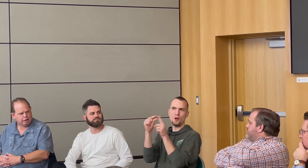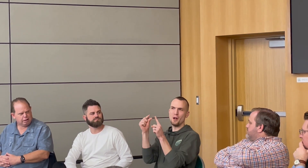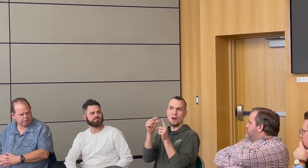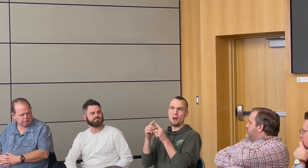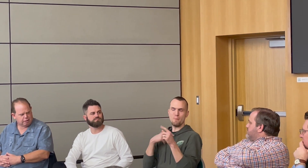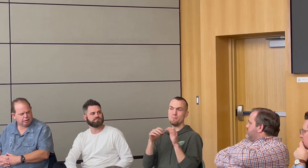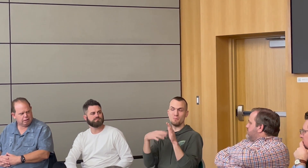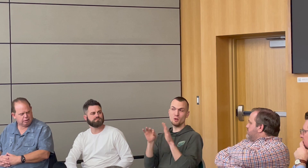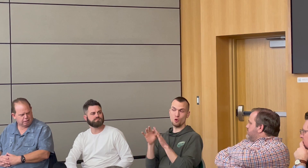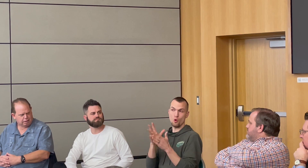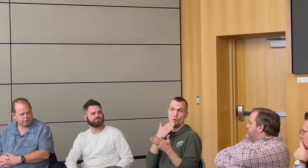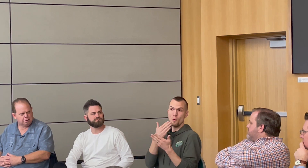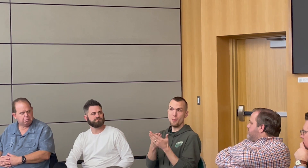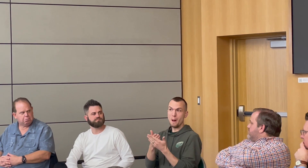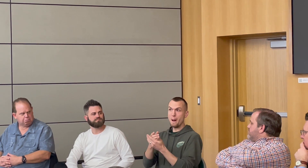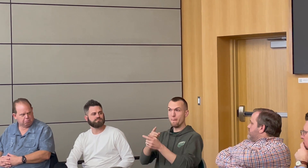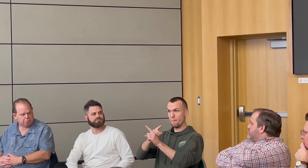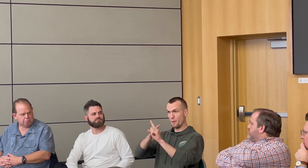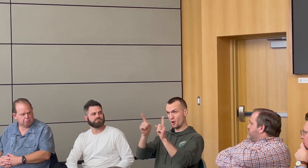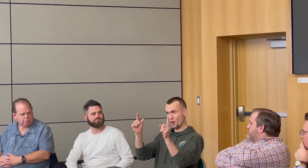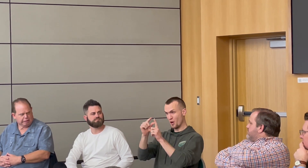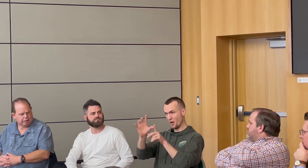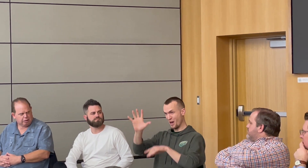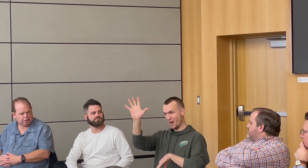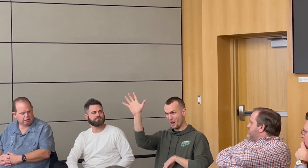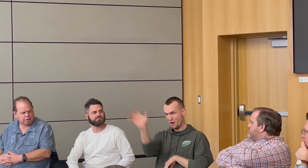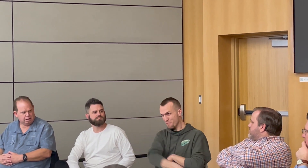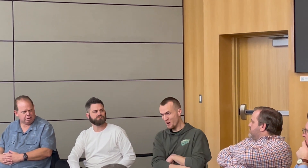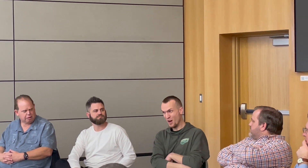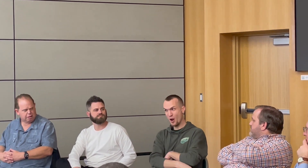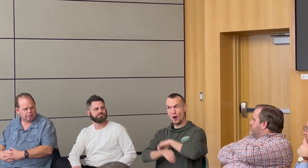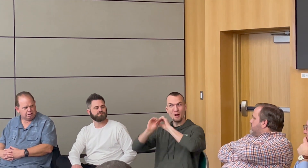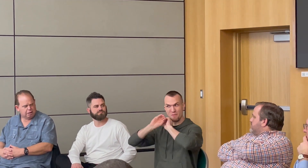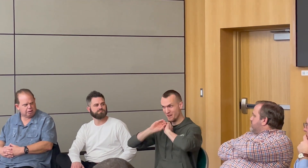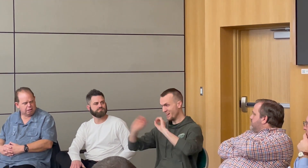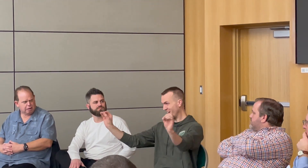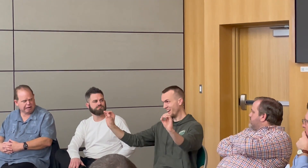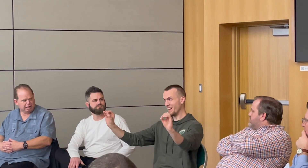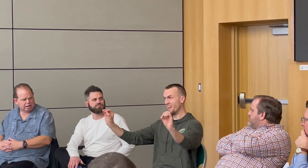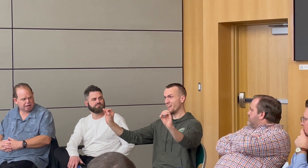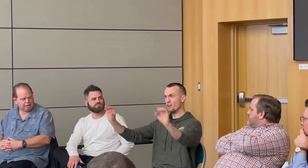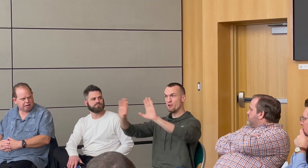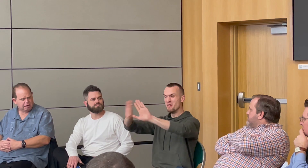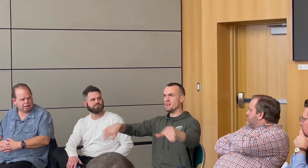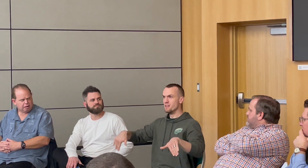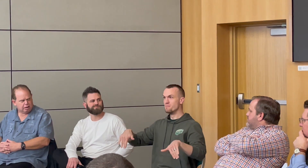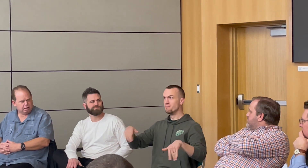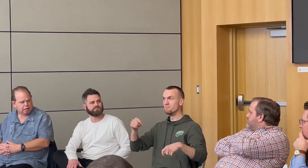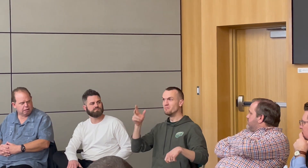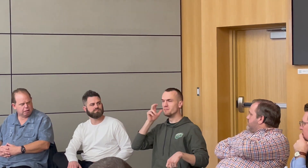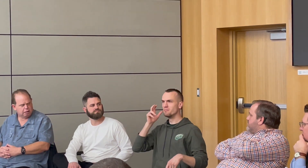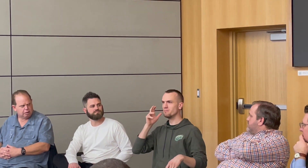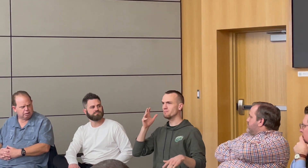uh dialogue and I would do pretty good at uh identifying what was what if we had subtitles